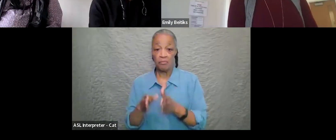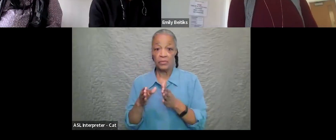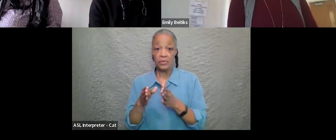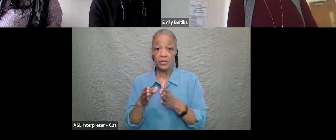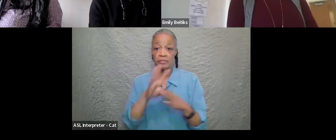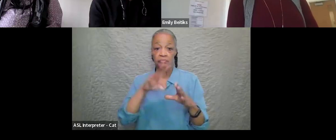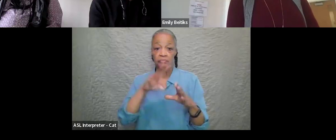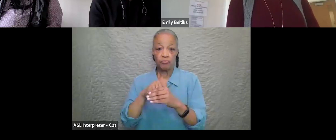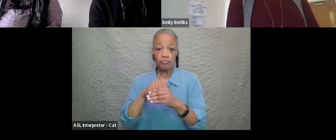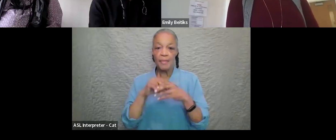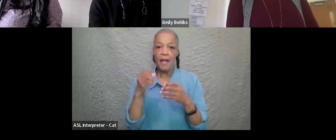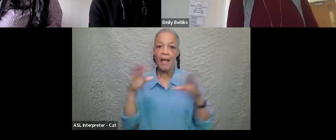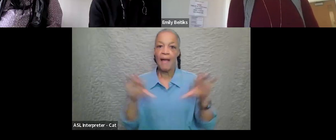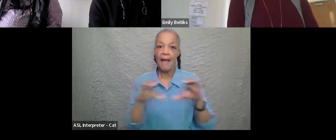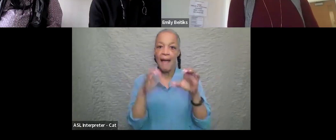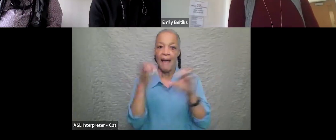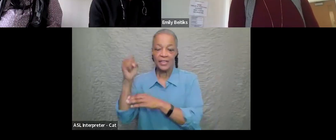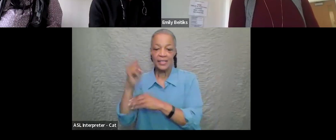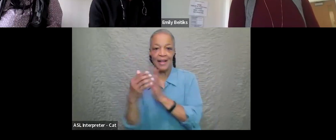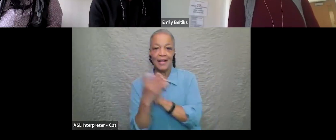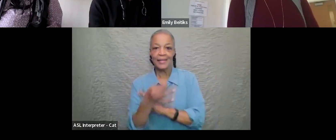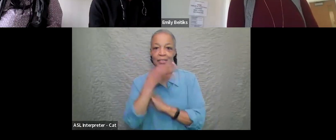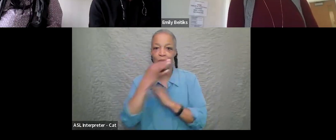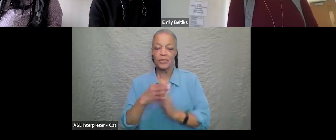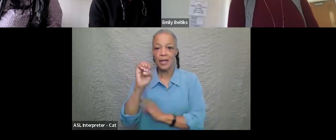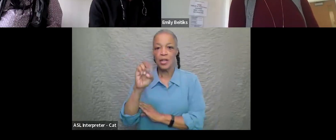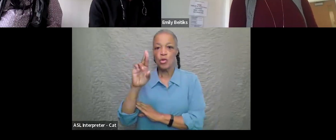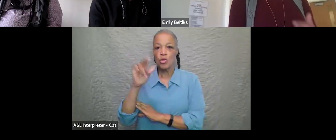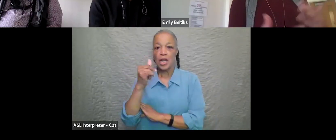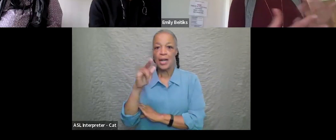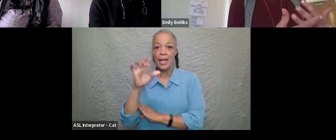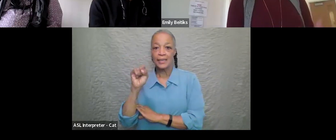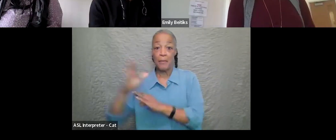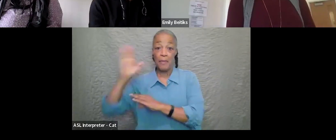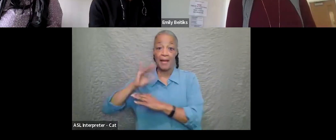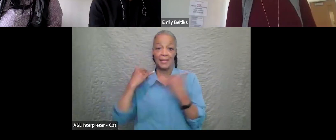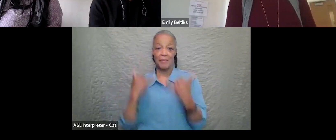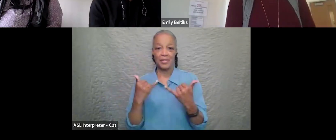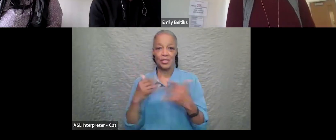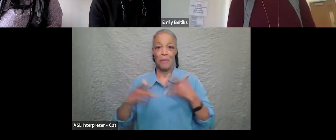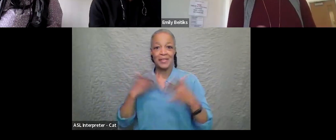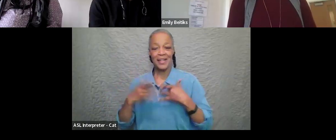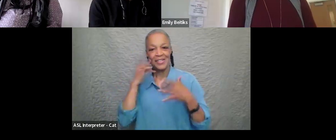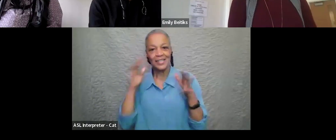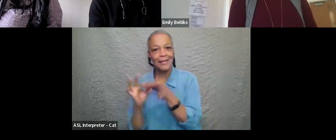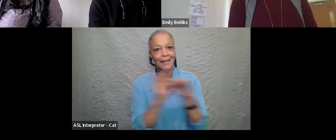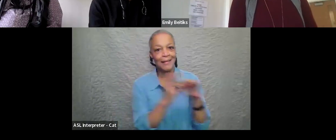and an expert in eugenics past and present. And so I'm excited to see some of the connections of eugenic history to the work that you're doing, Carl.